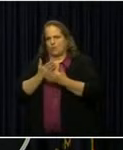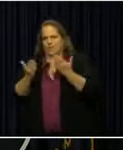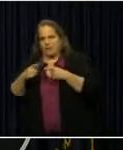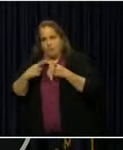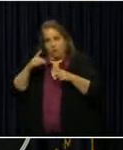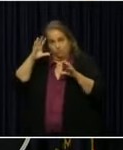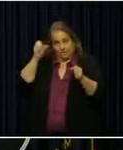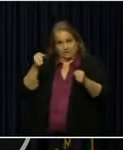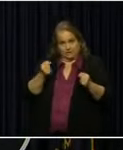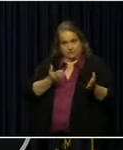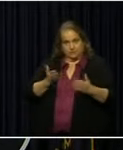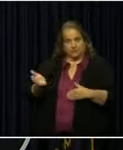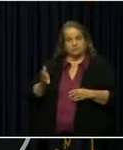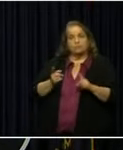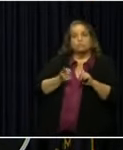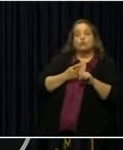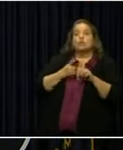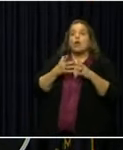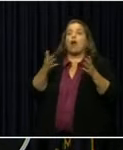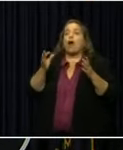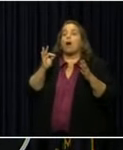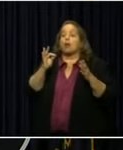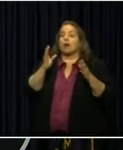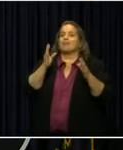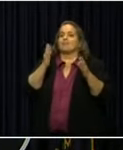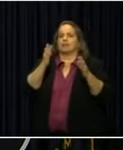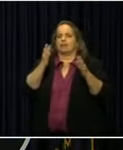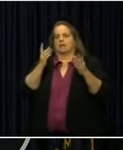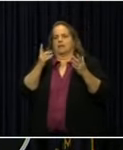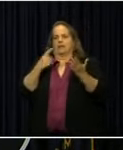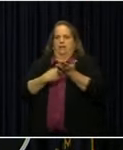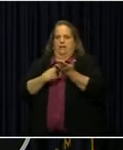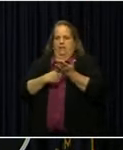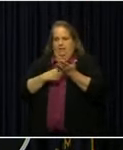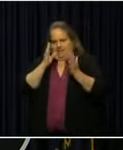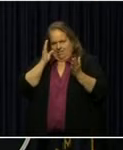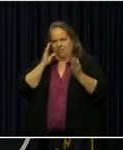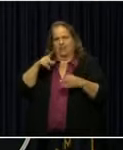TO POINT OUT. AND HERE'S ONE.